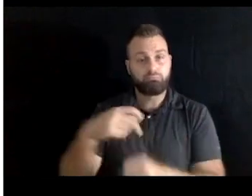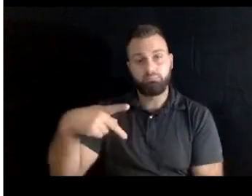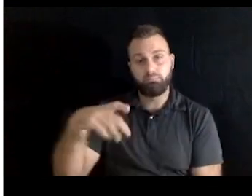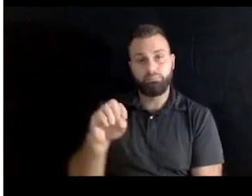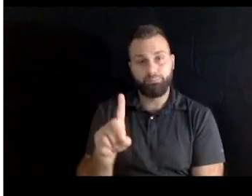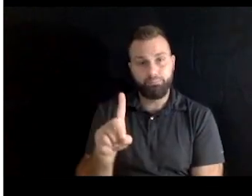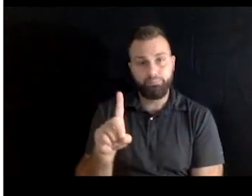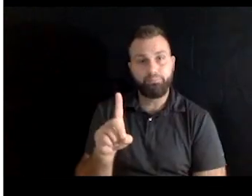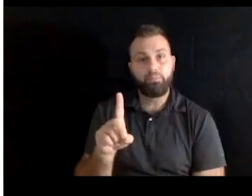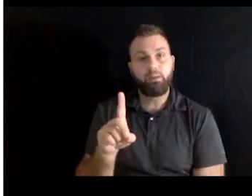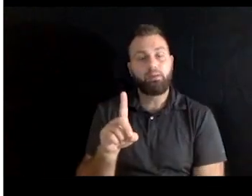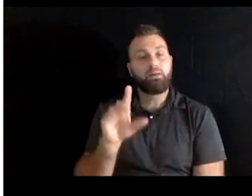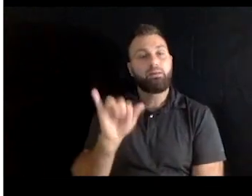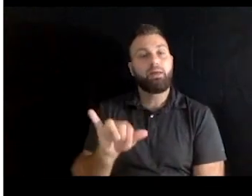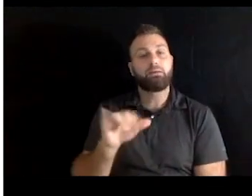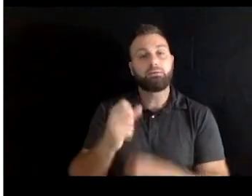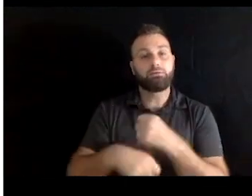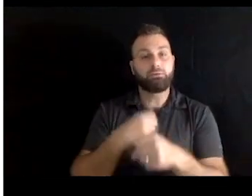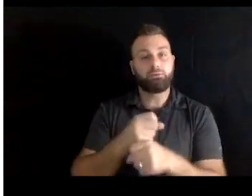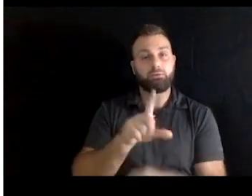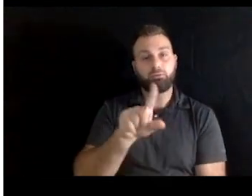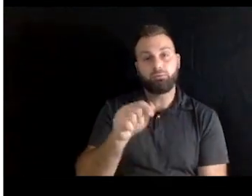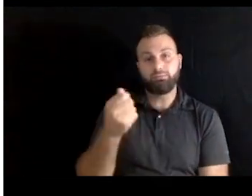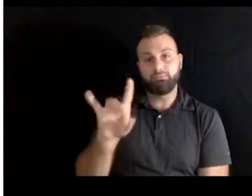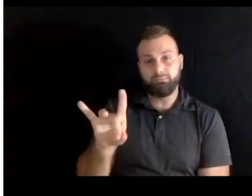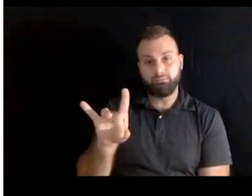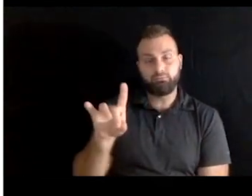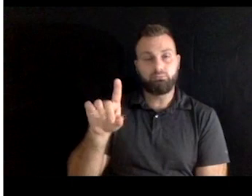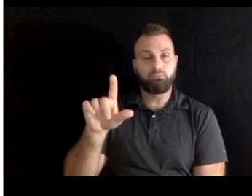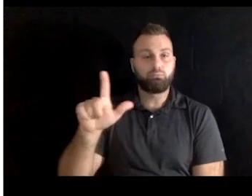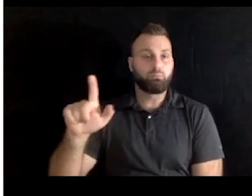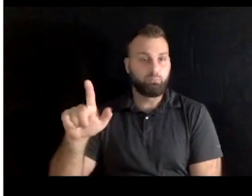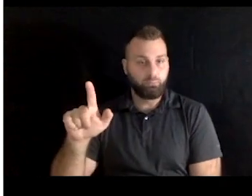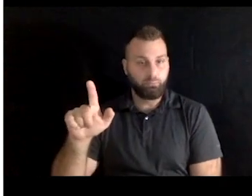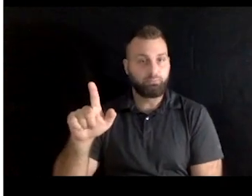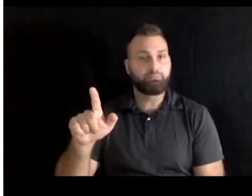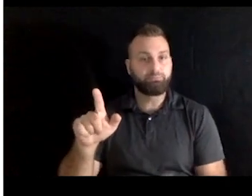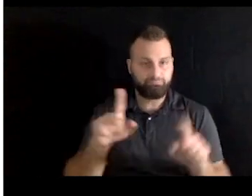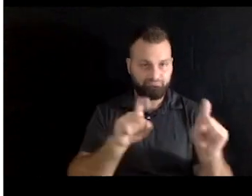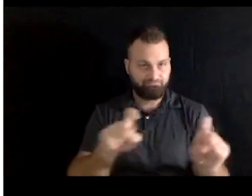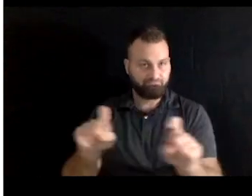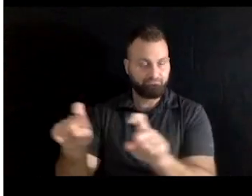This is 2018 to 2021 is one is in the field and the big idea